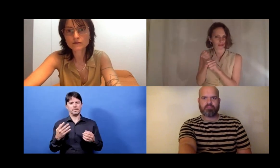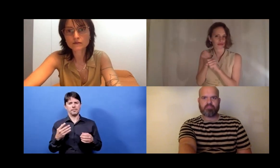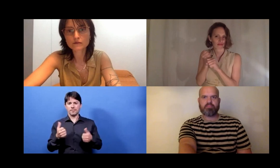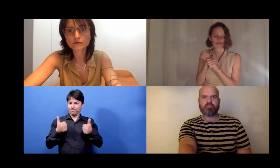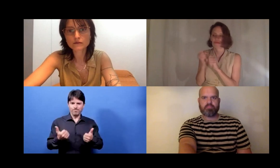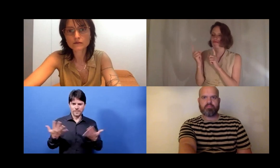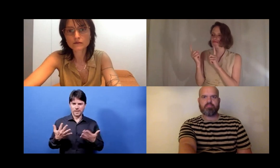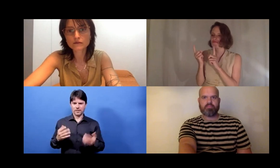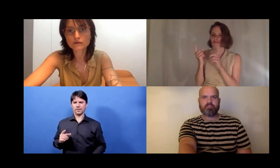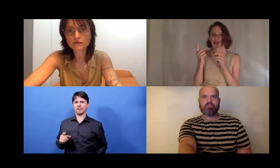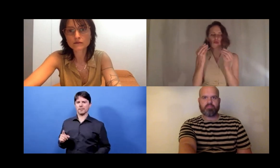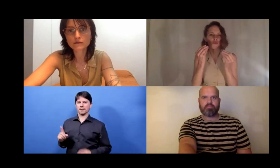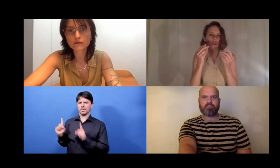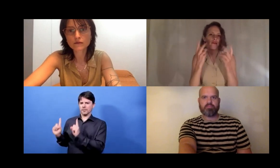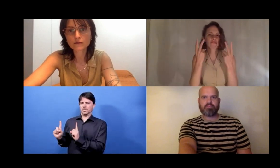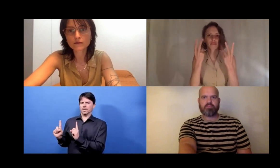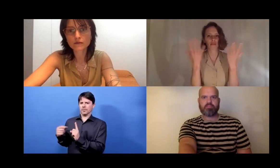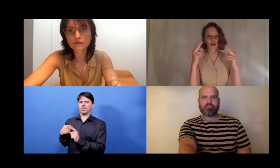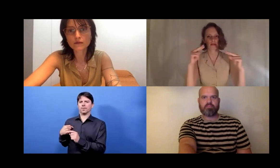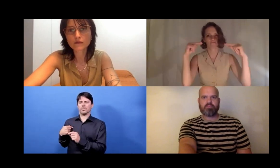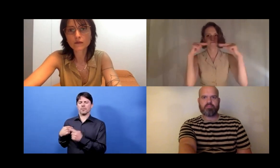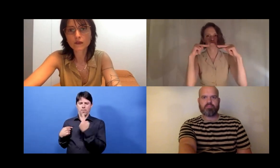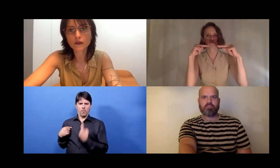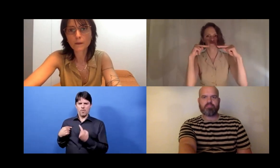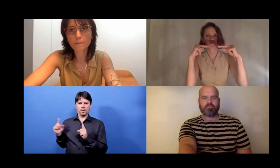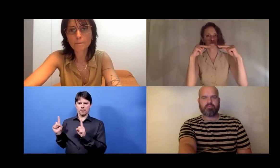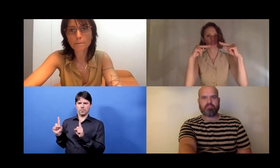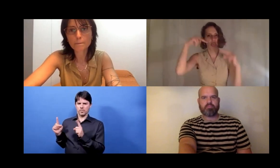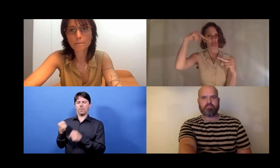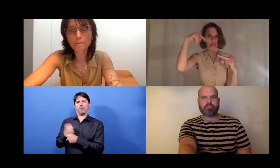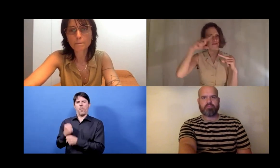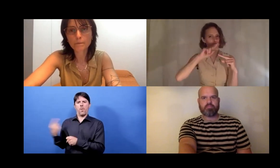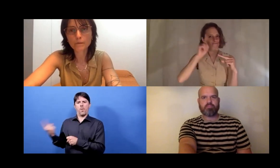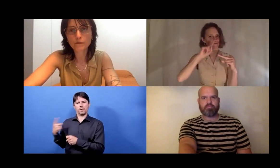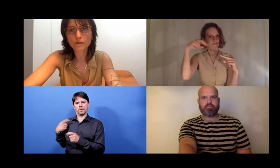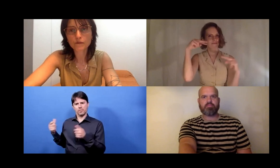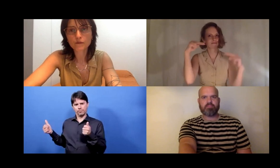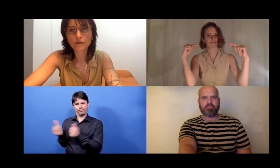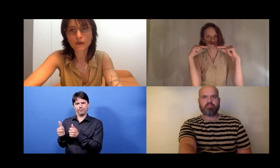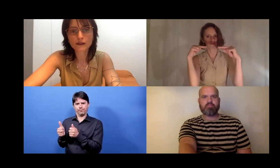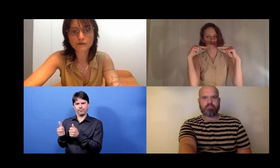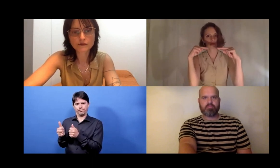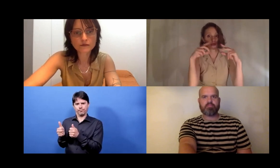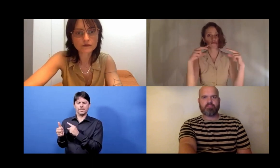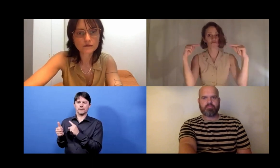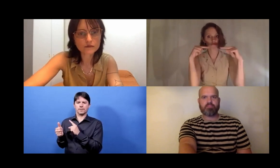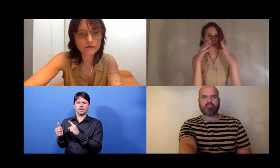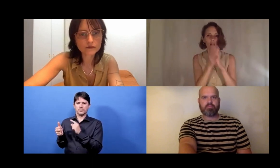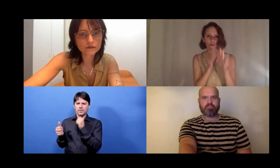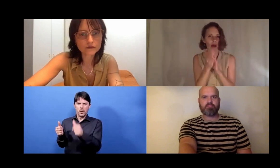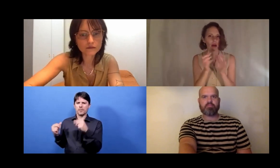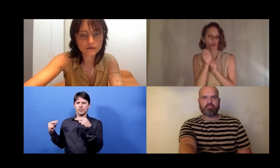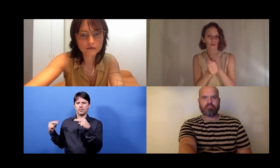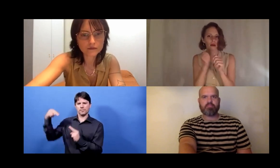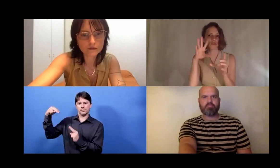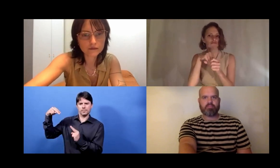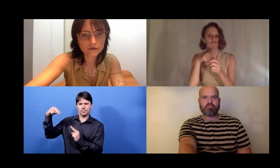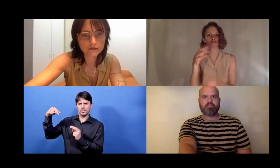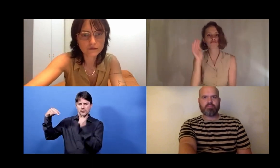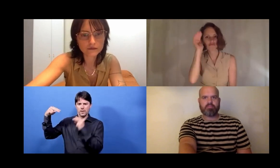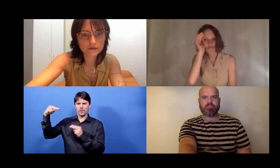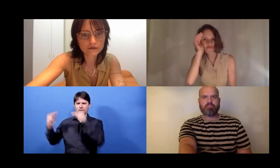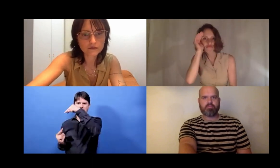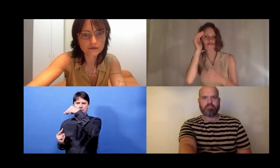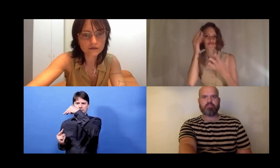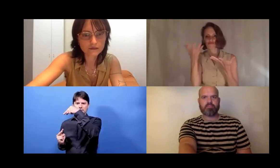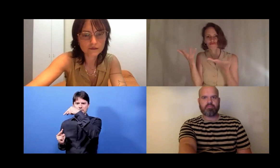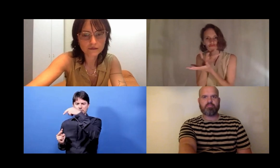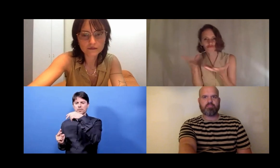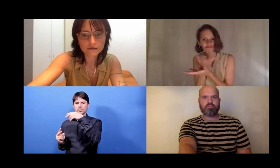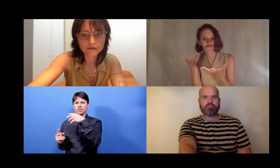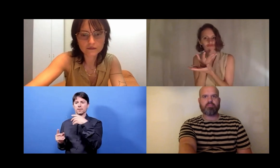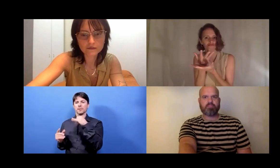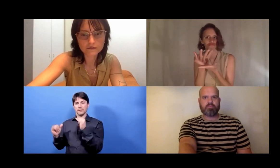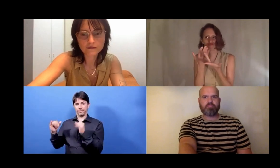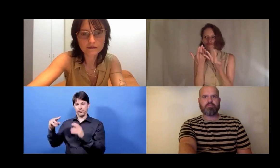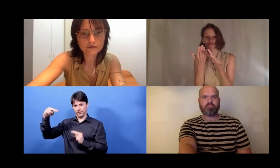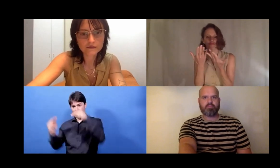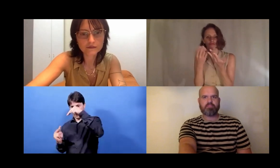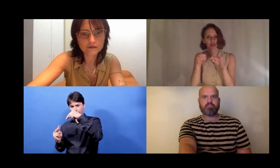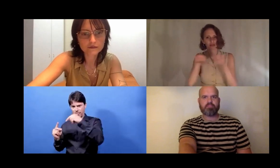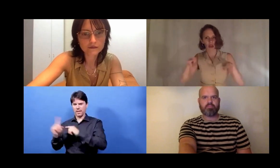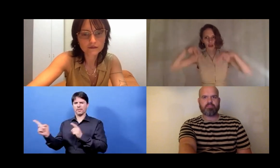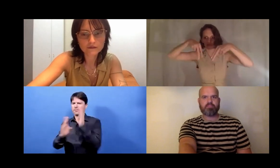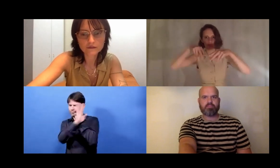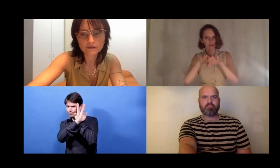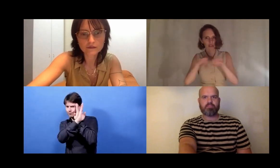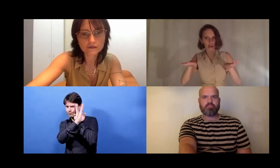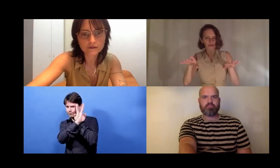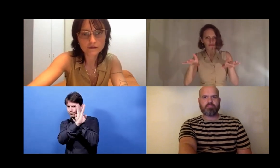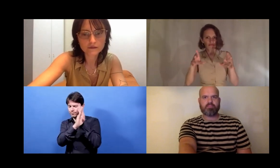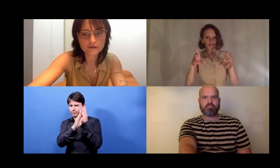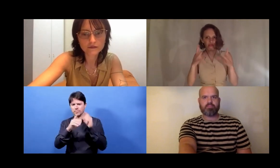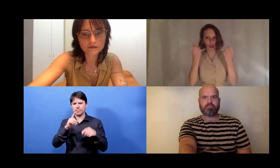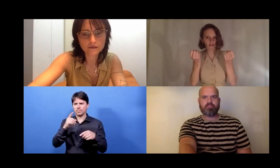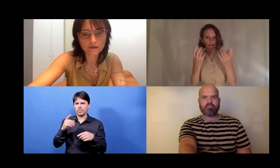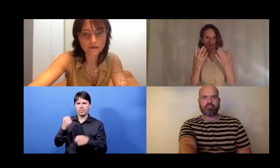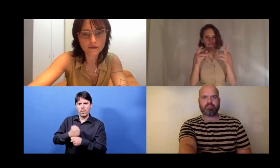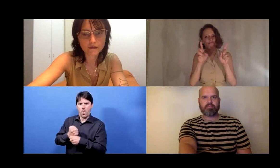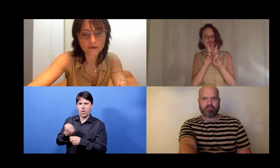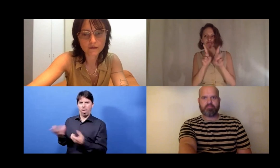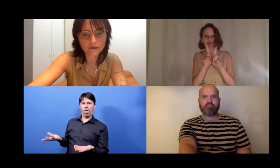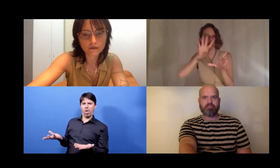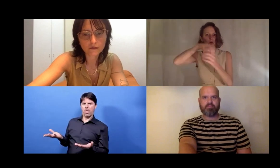that works on par. When no power difference is involved. You can exchange whatever ideas you have, on stage, on poetry.